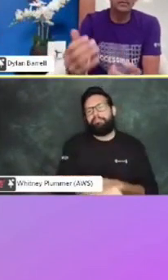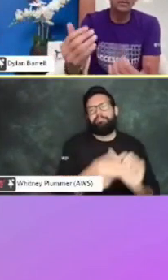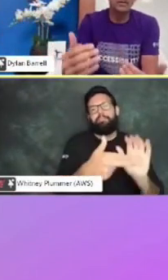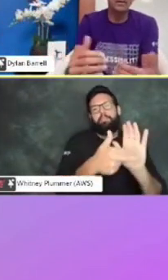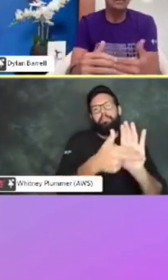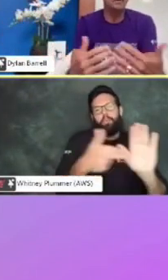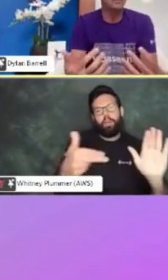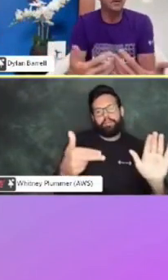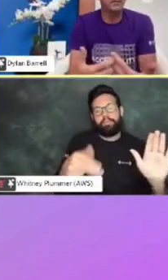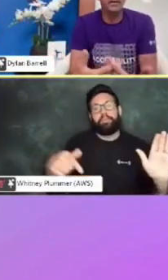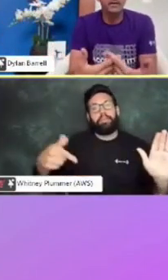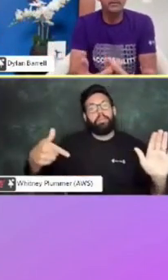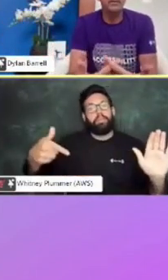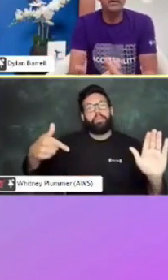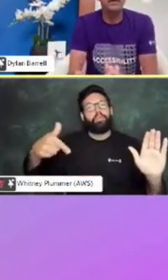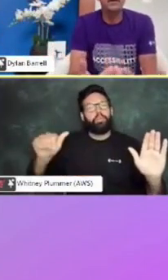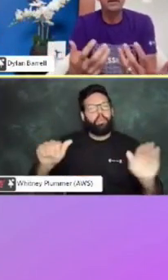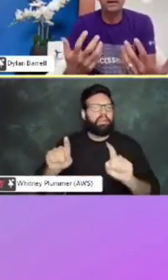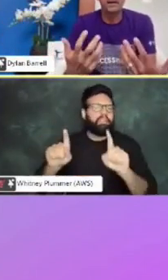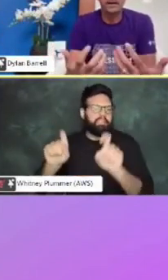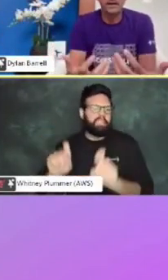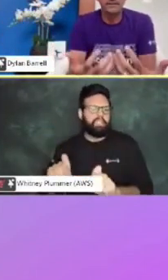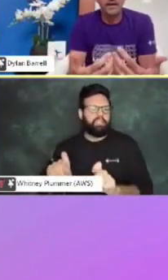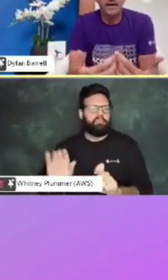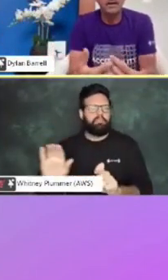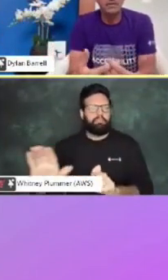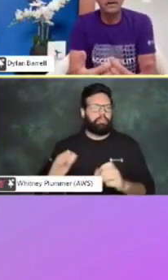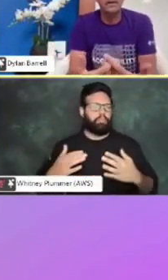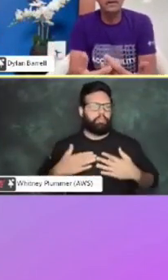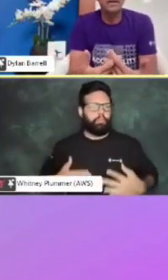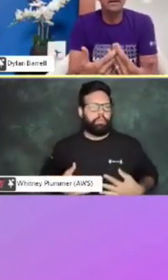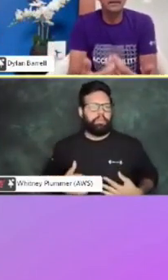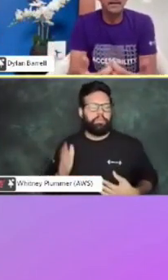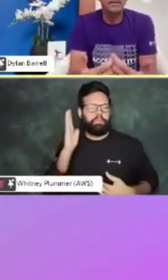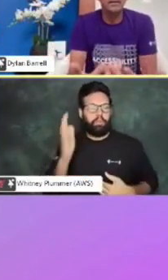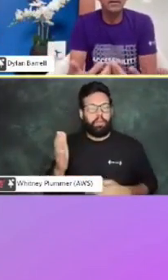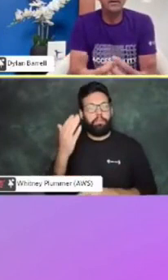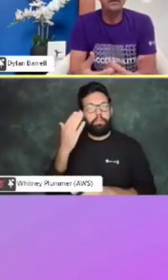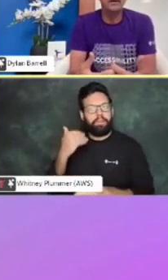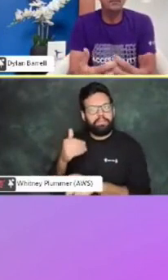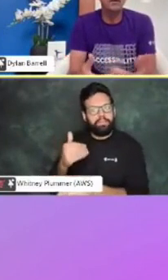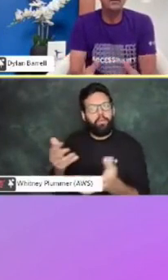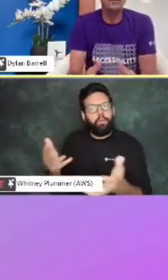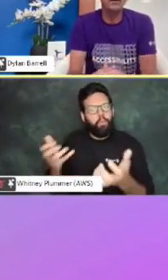once again because we are very interested in having high quality data going into our models.